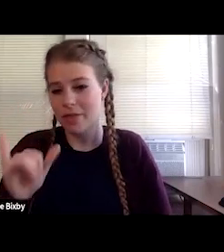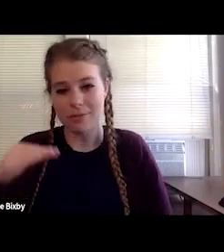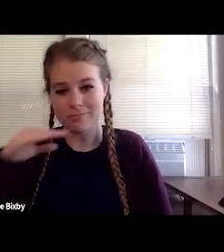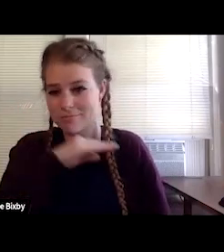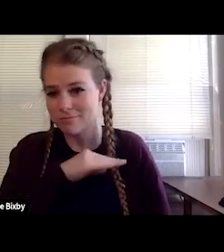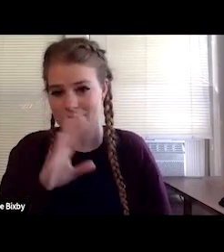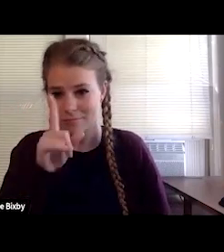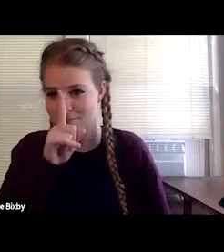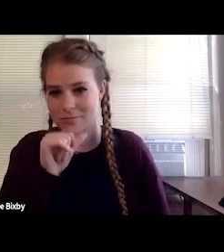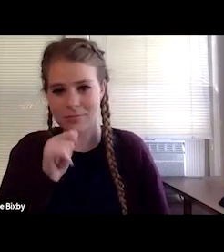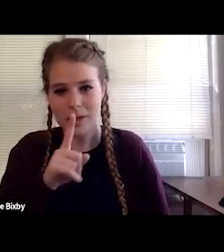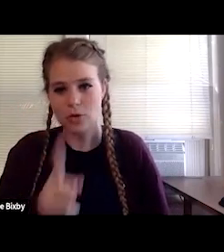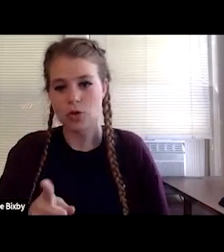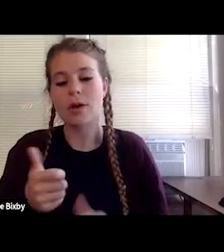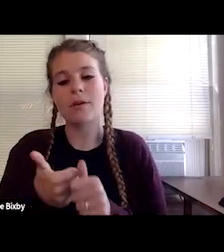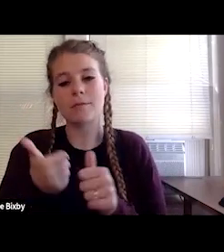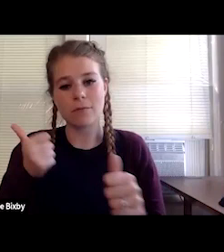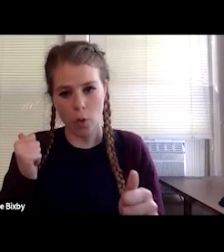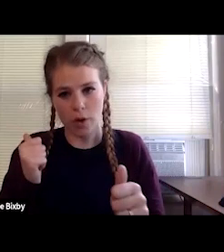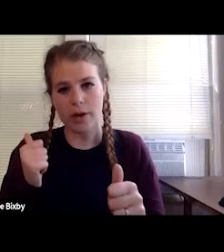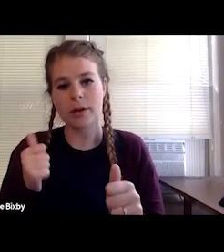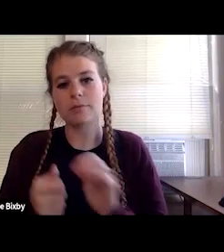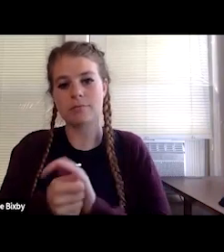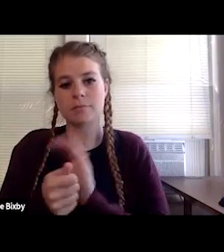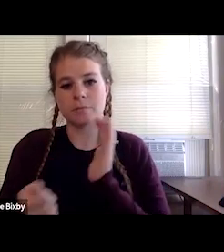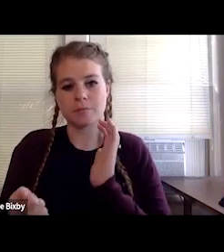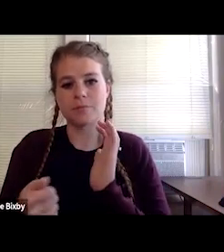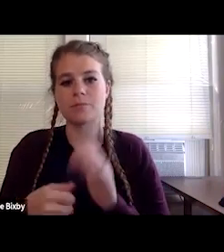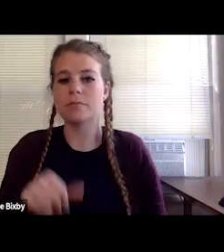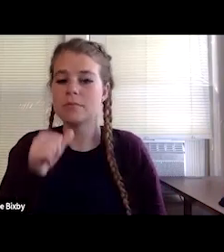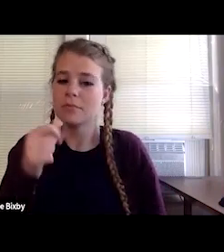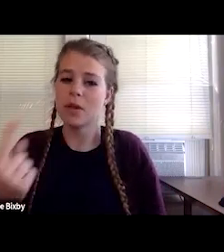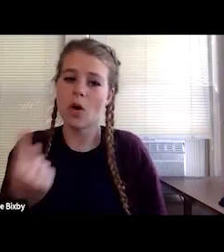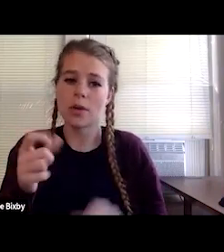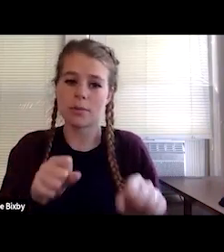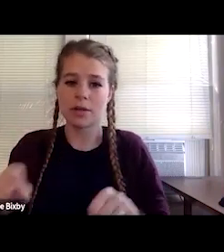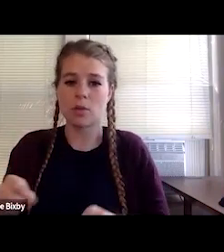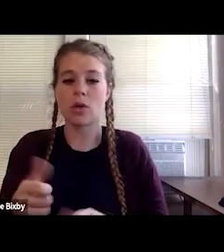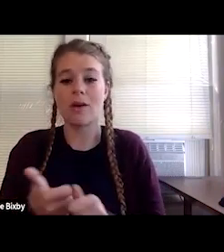You should avoid injecting the wounds if possible, but that's not always possible, and that's why we have these harm reduction options for people.